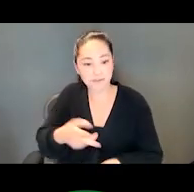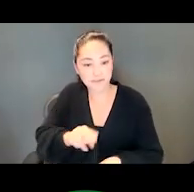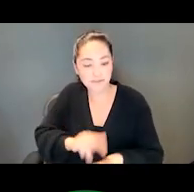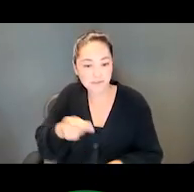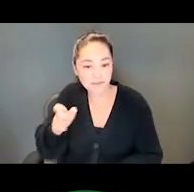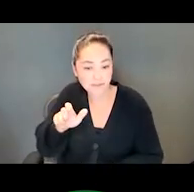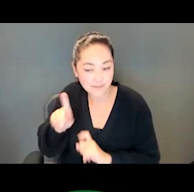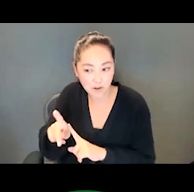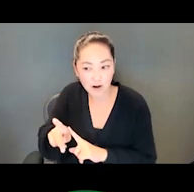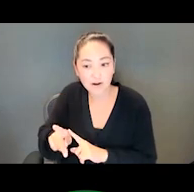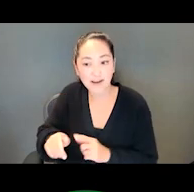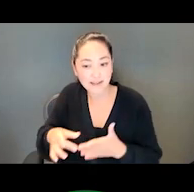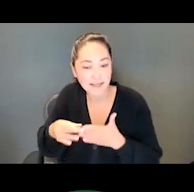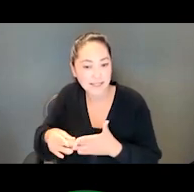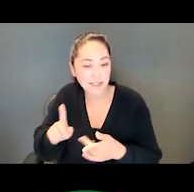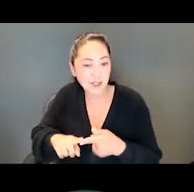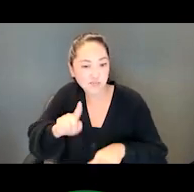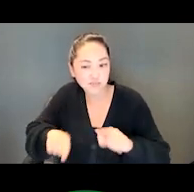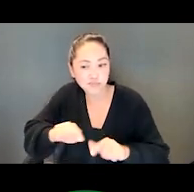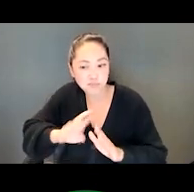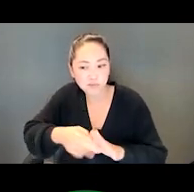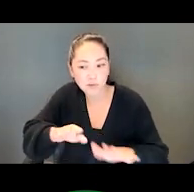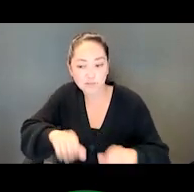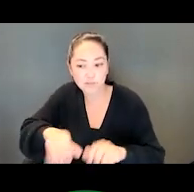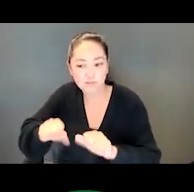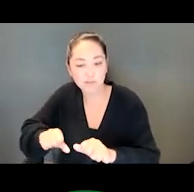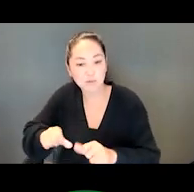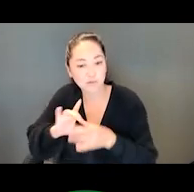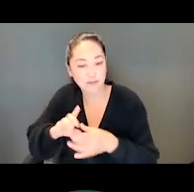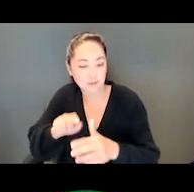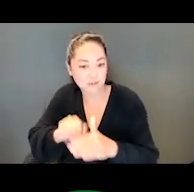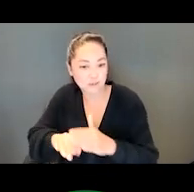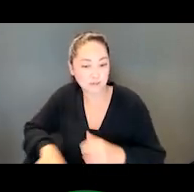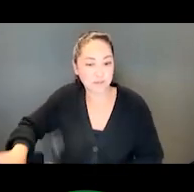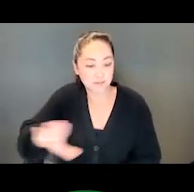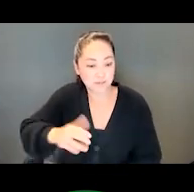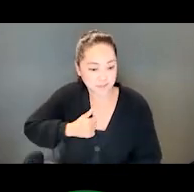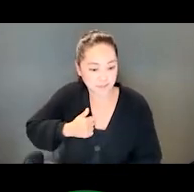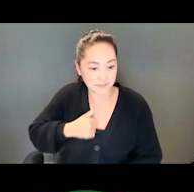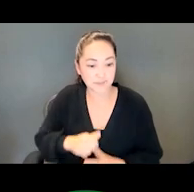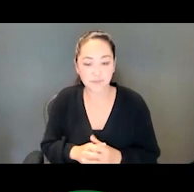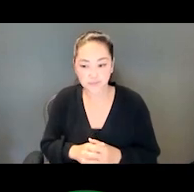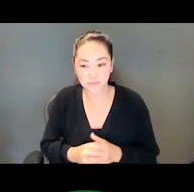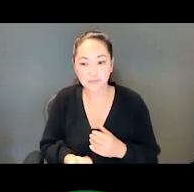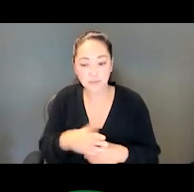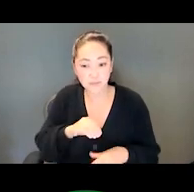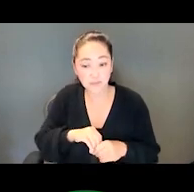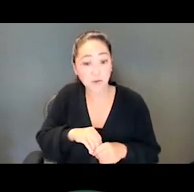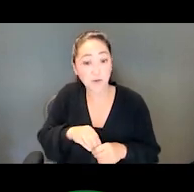co-authorship of the next generation of digital accessibility standards with the World Wide Web Consortium.